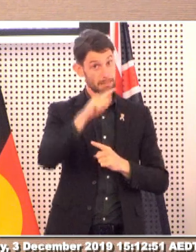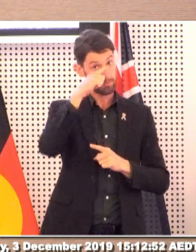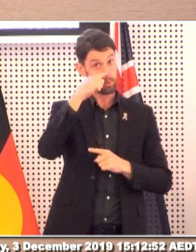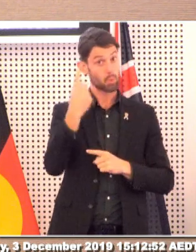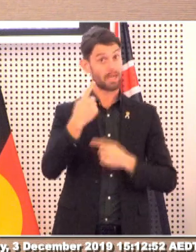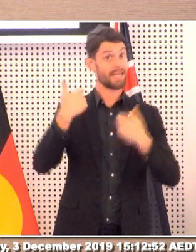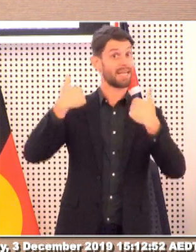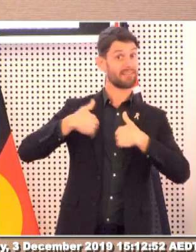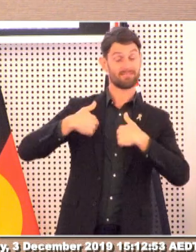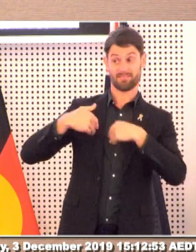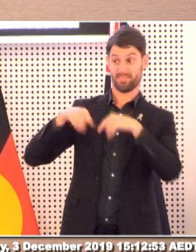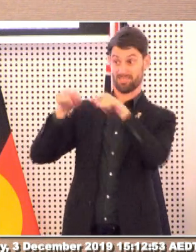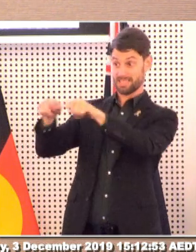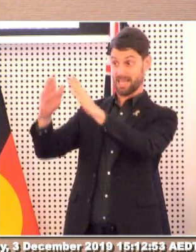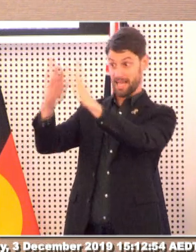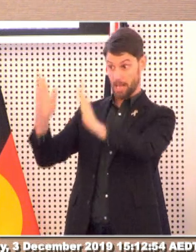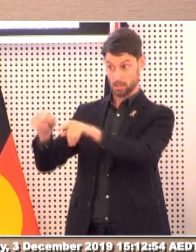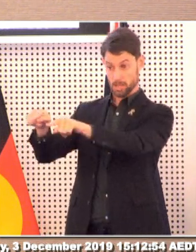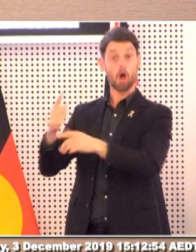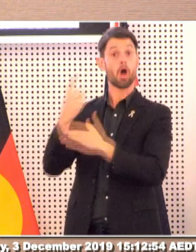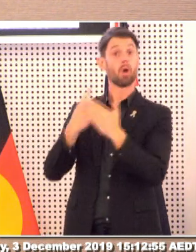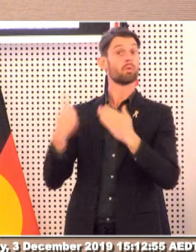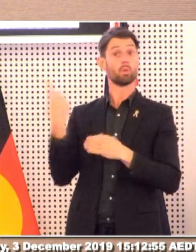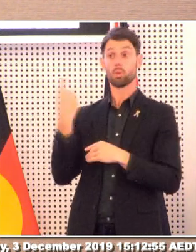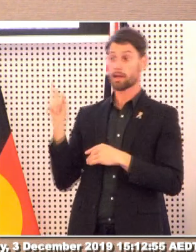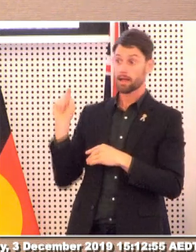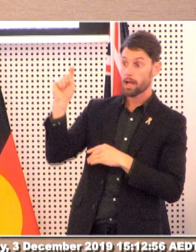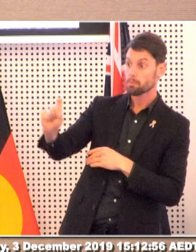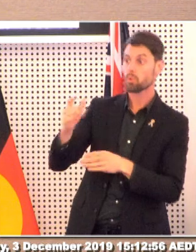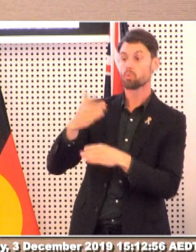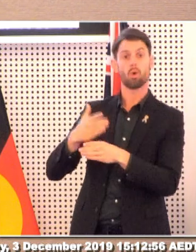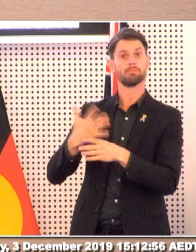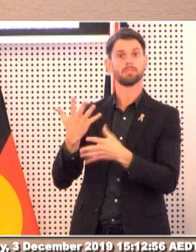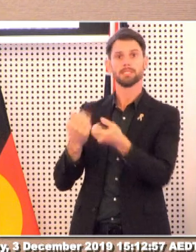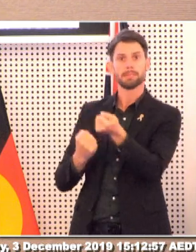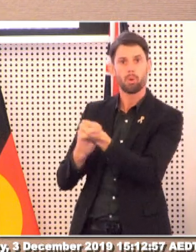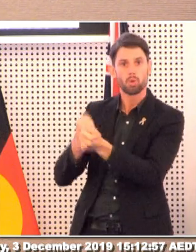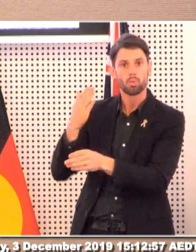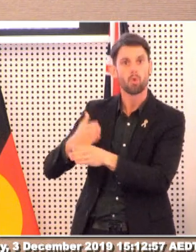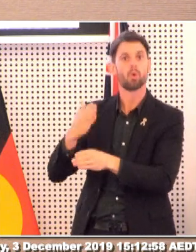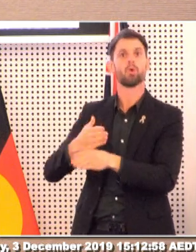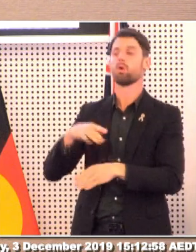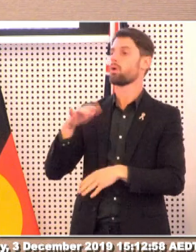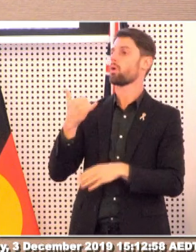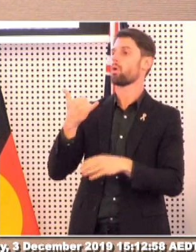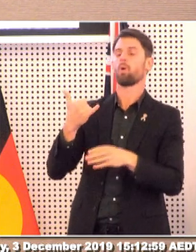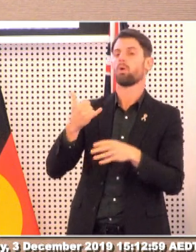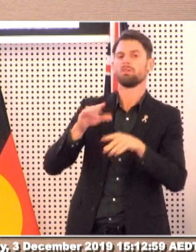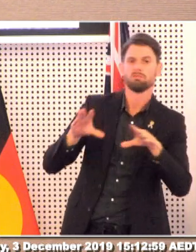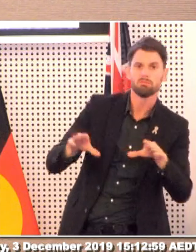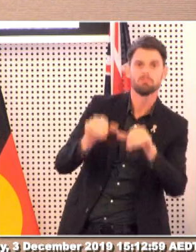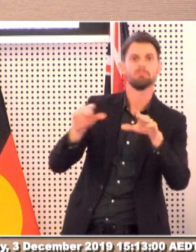only other visitors are paid workers, it is an opportunity for abuse to occur